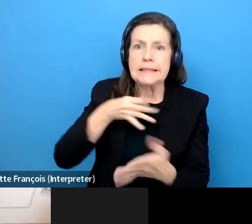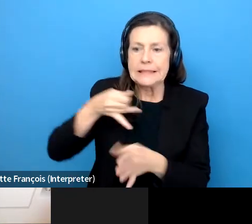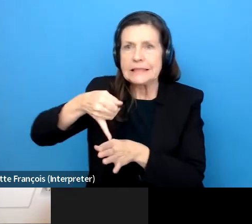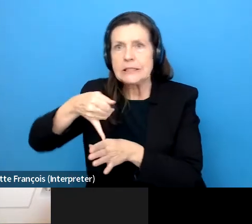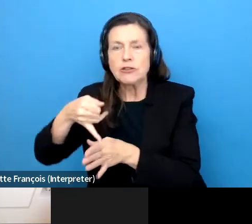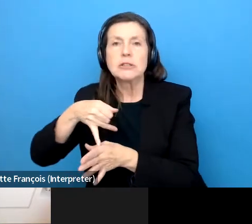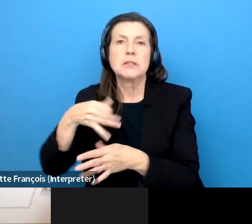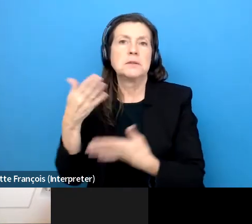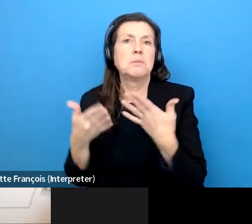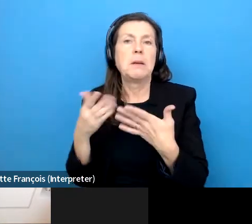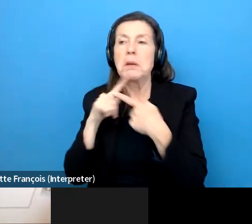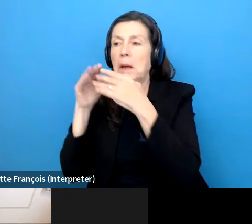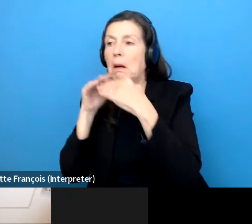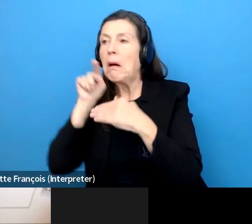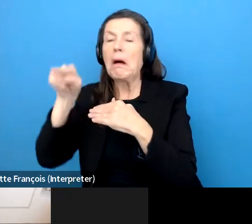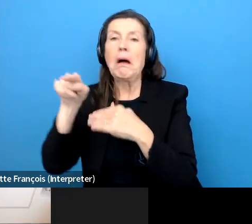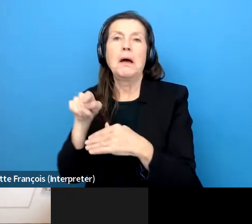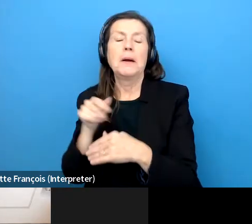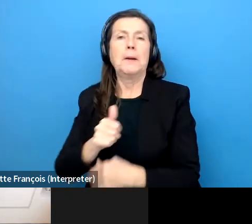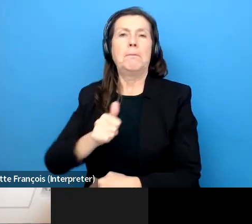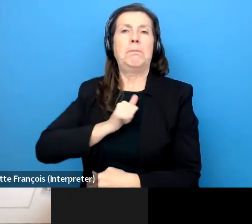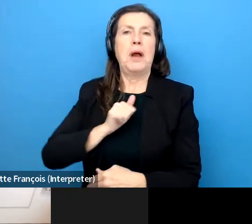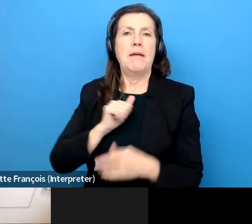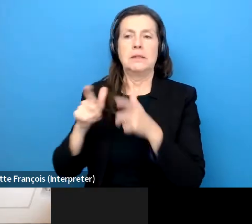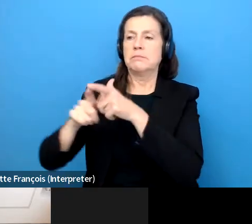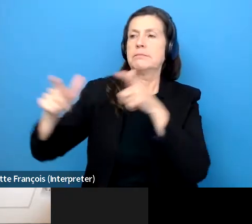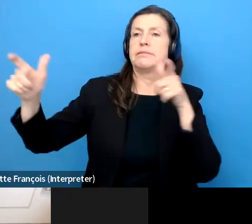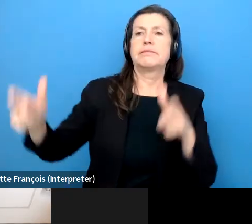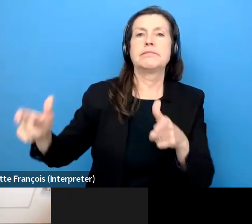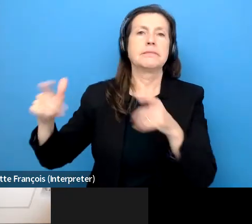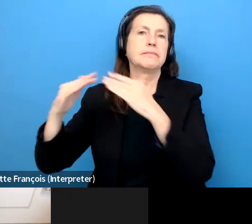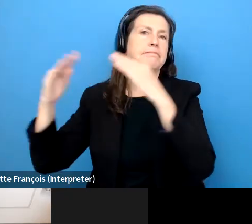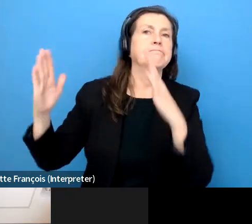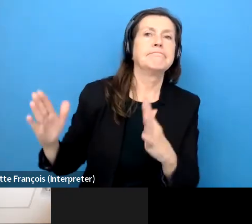They try to identify people who are involved there,